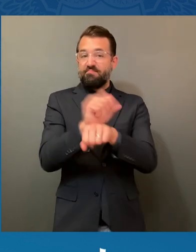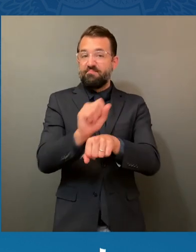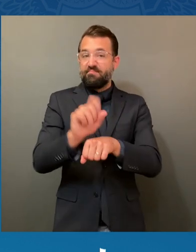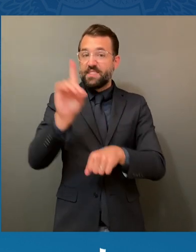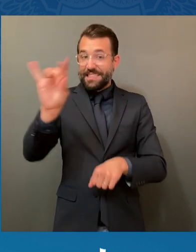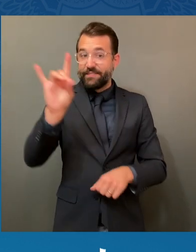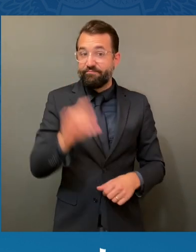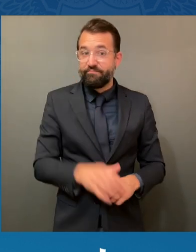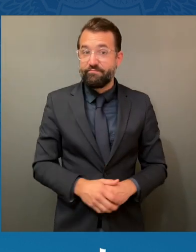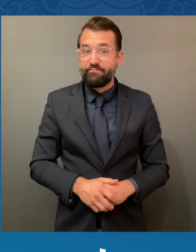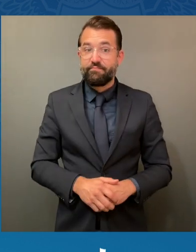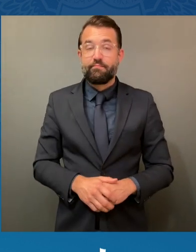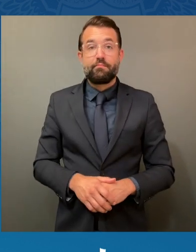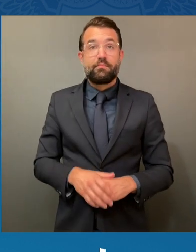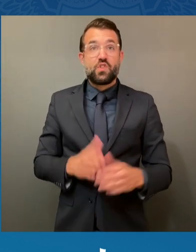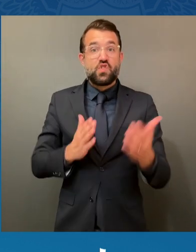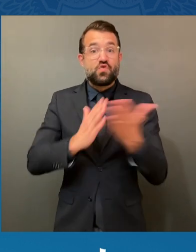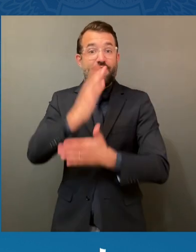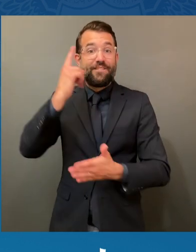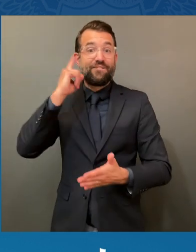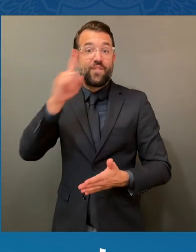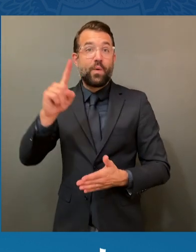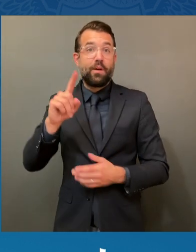In Michigan, a candidate for Attorney General